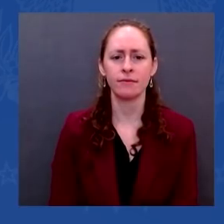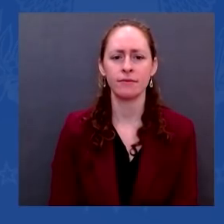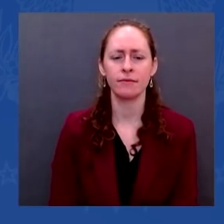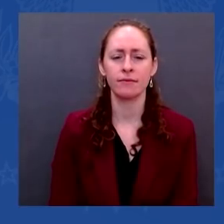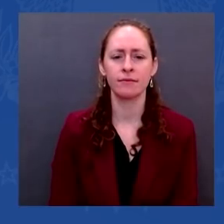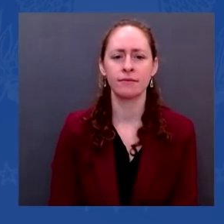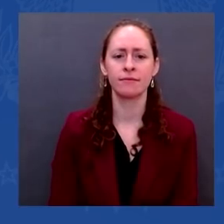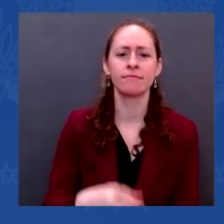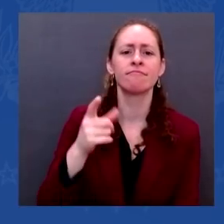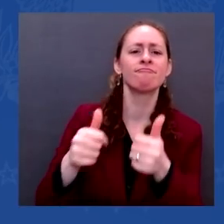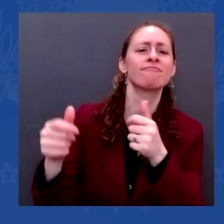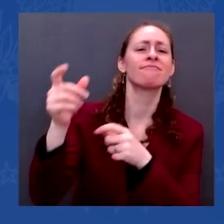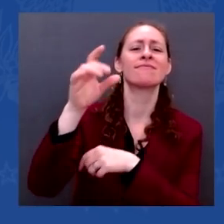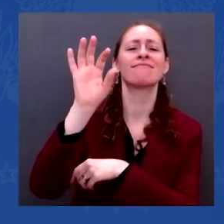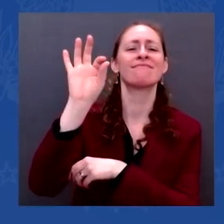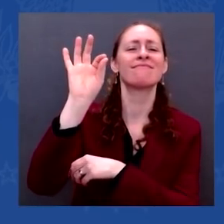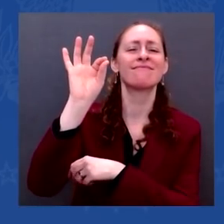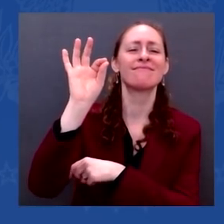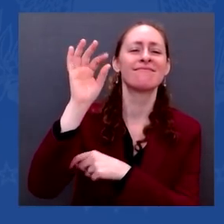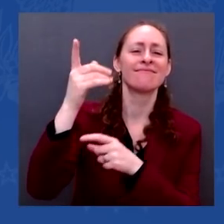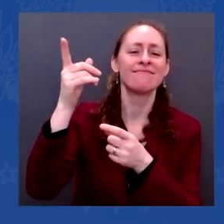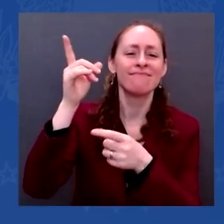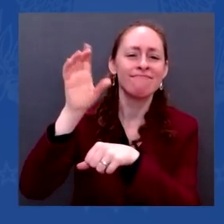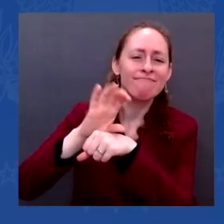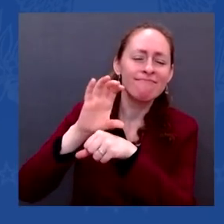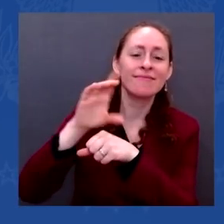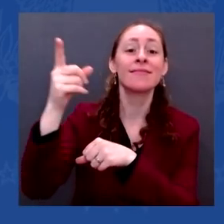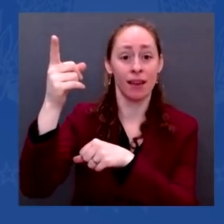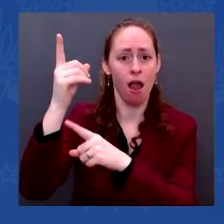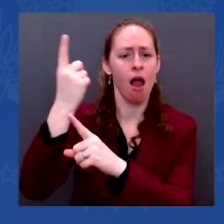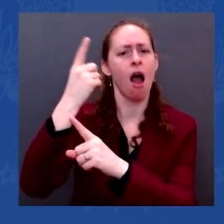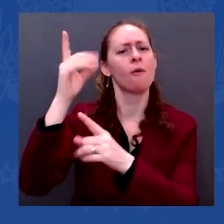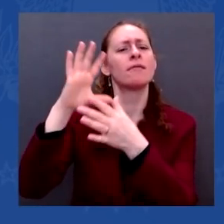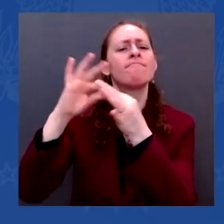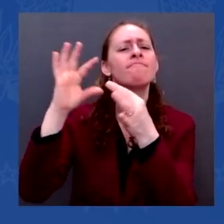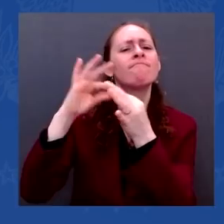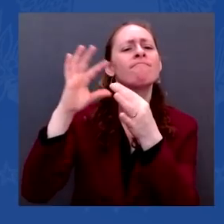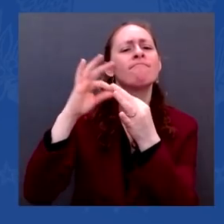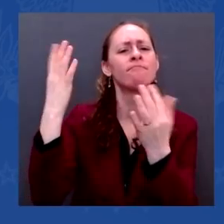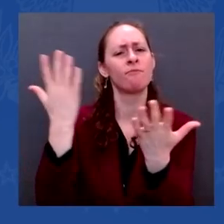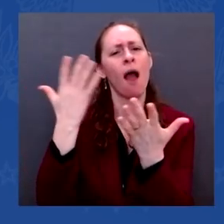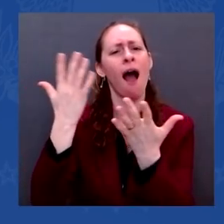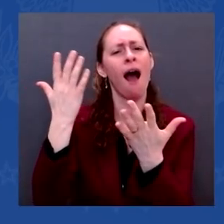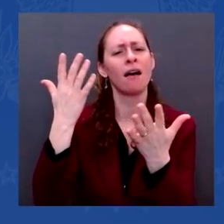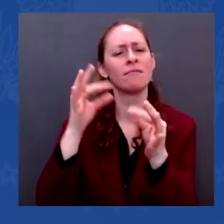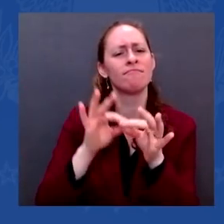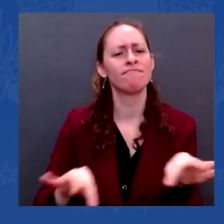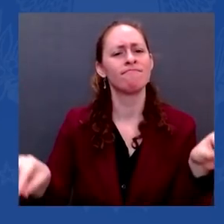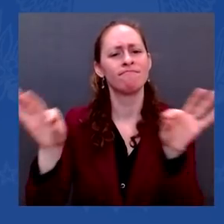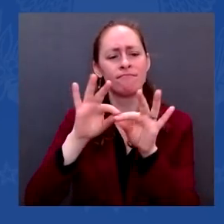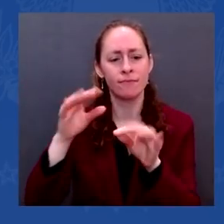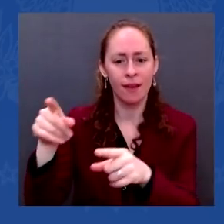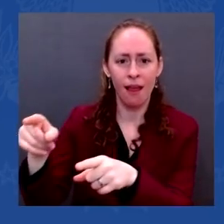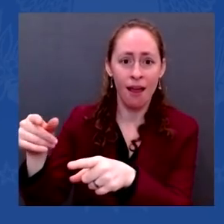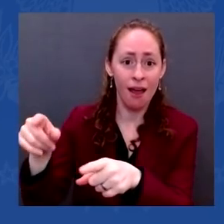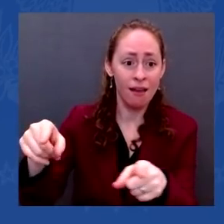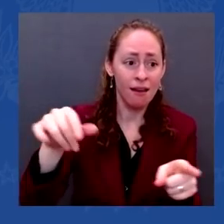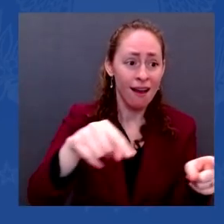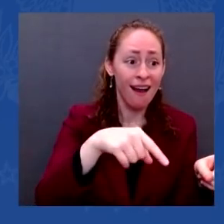I believe the common objects of our love that define us as Americans are opportunity, liberty, dignity, respect, honor, service, truth --